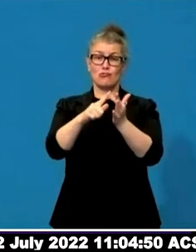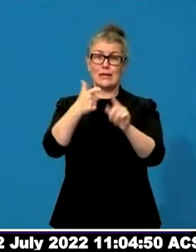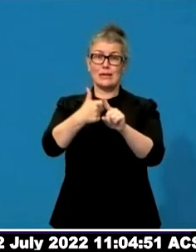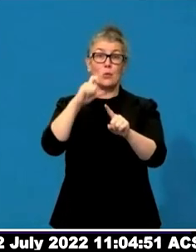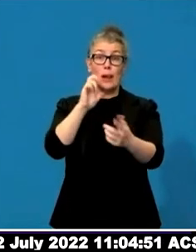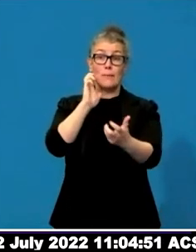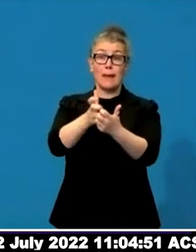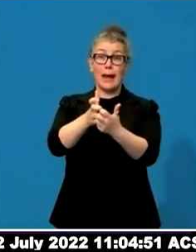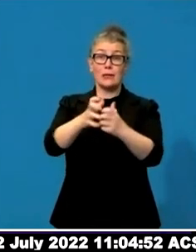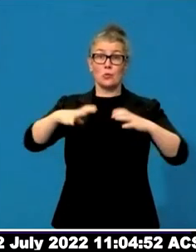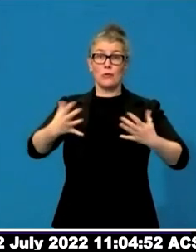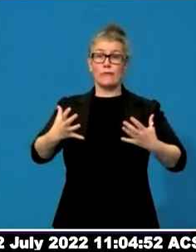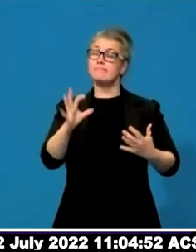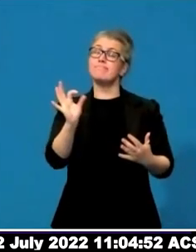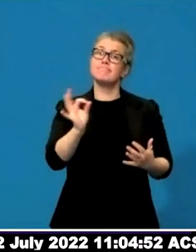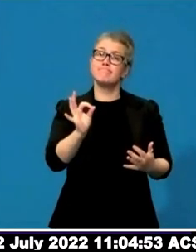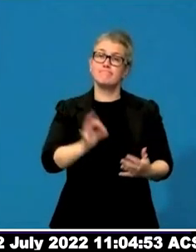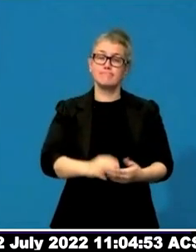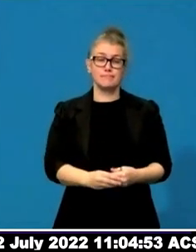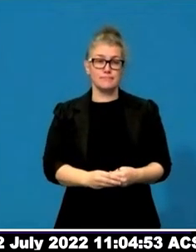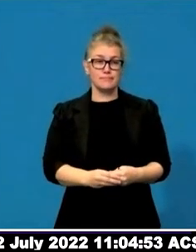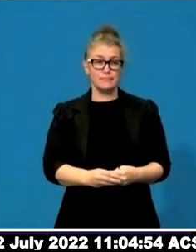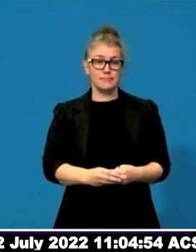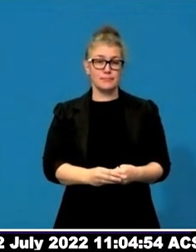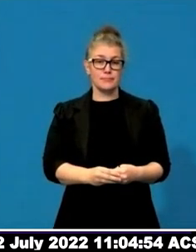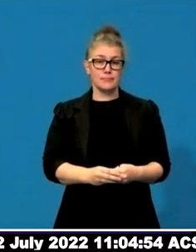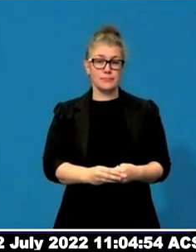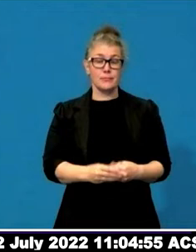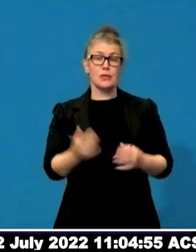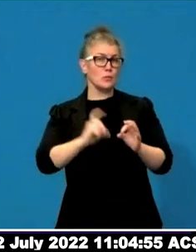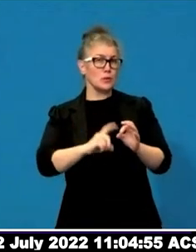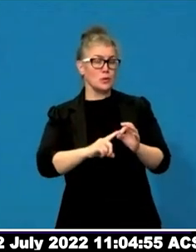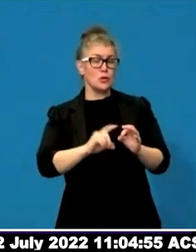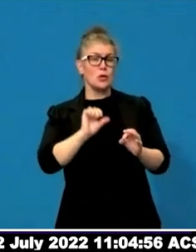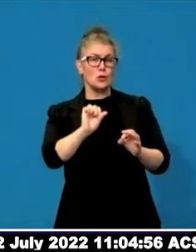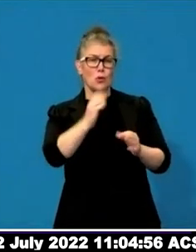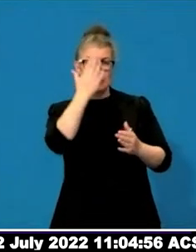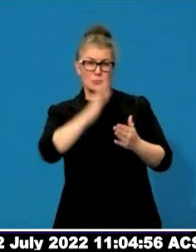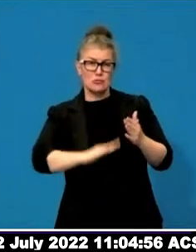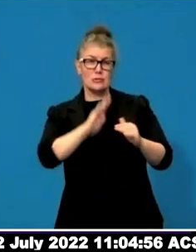In your experience, what are the component parts of cultural competency that you would be looking for